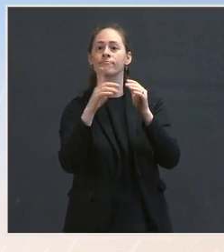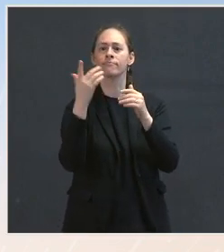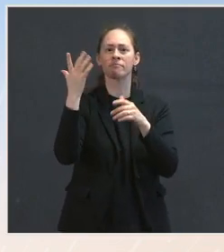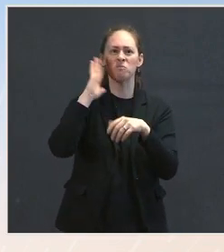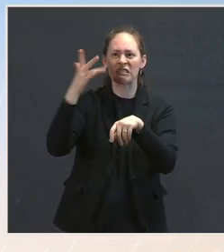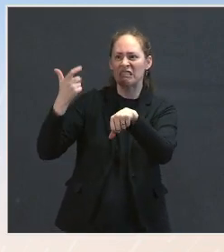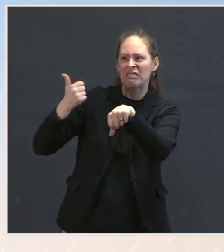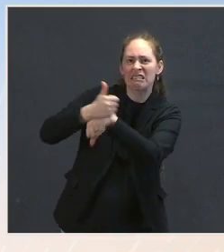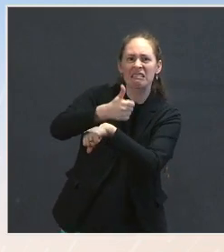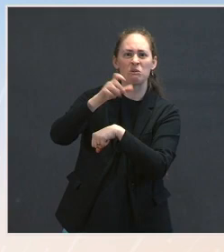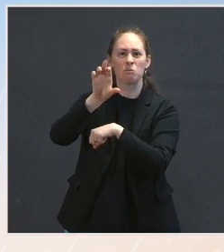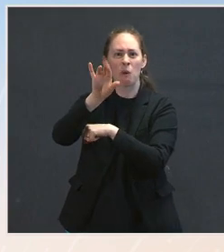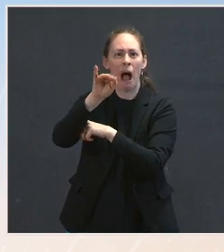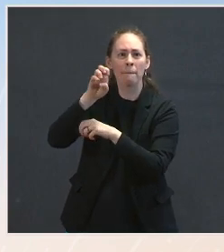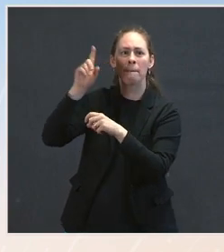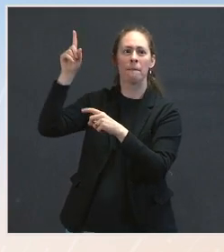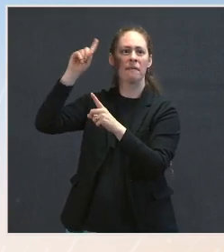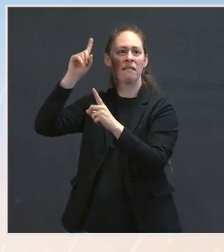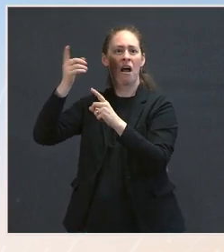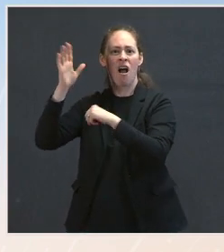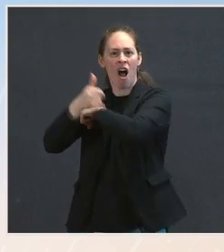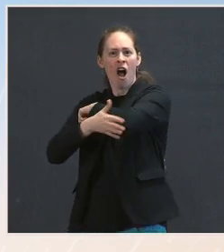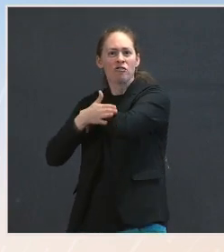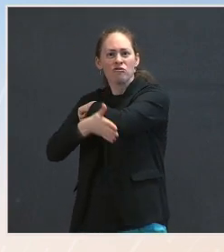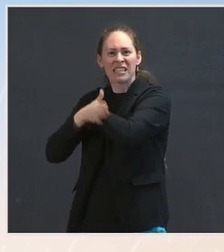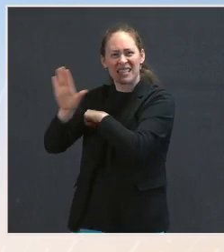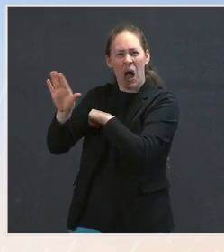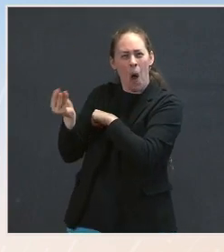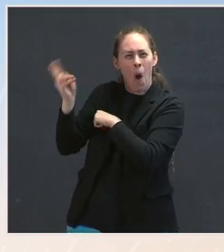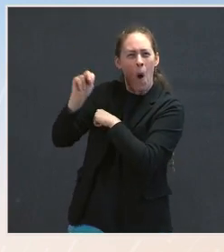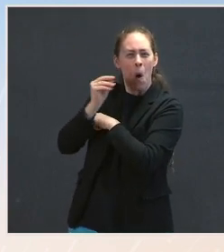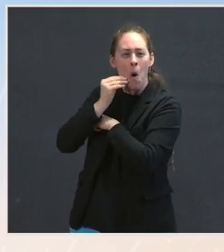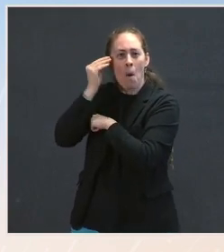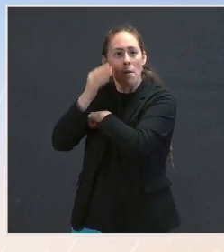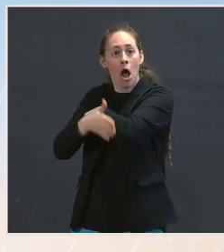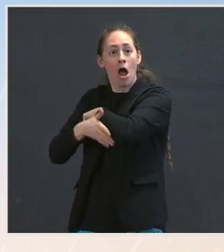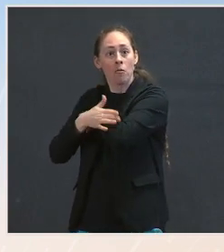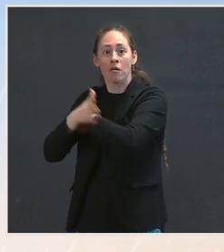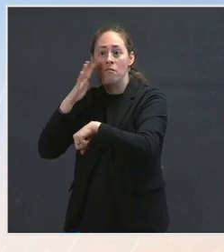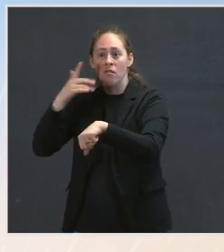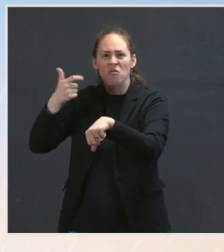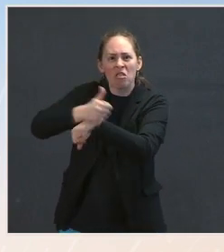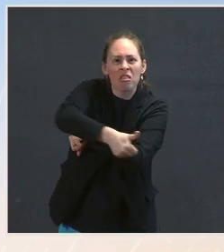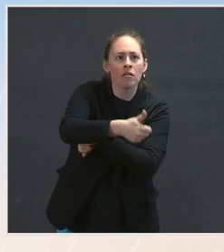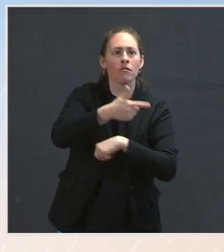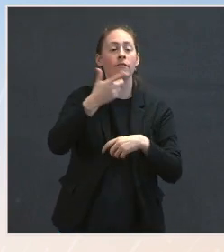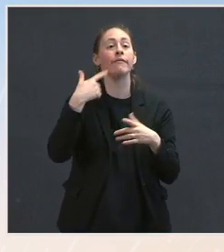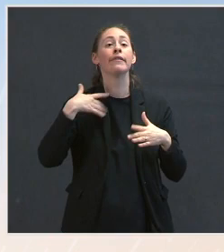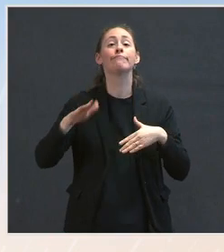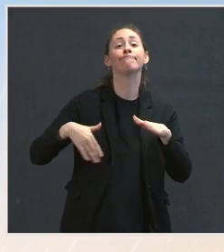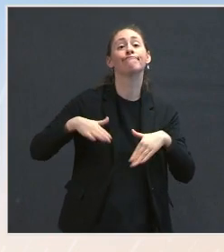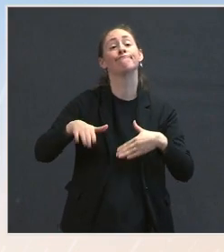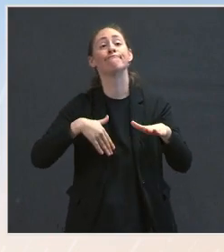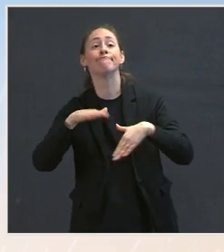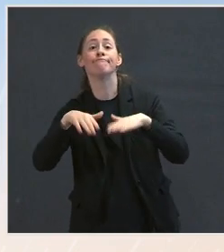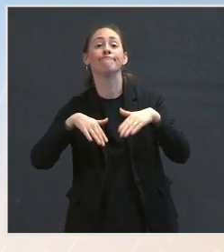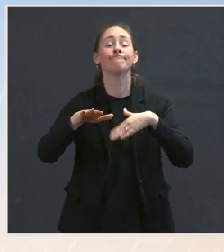traveling on their own, unaccompanied, to the border. And our focus is on approaching this from the view of humanity and from --